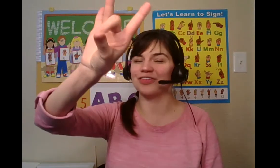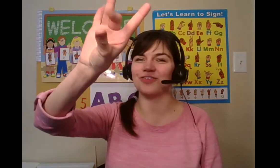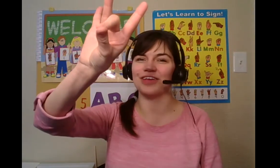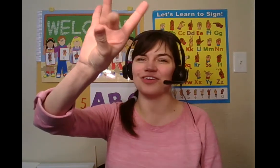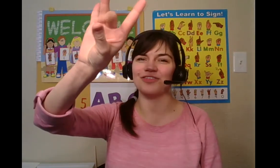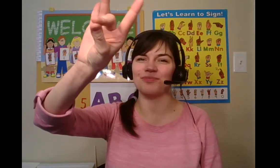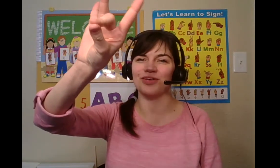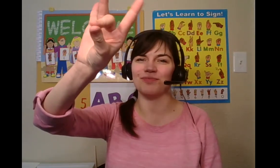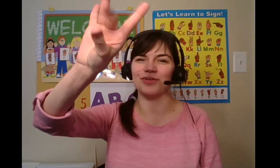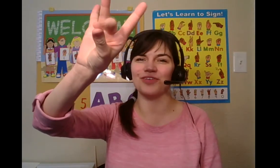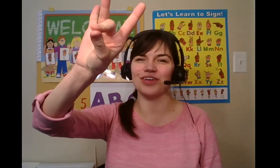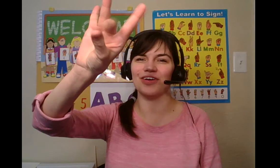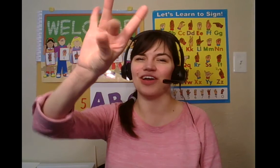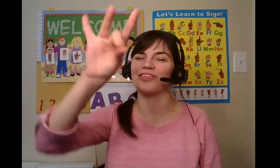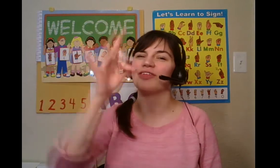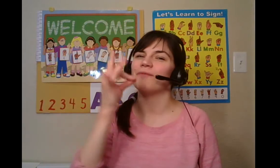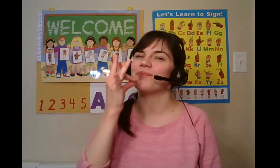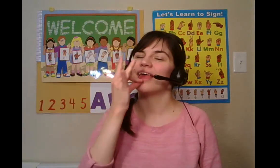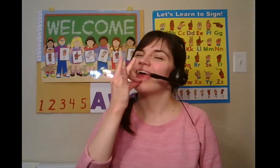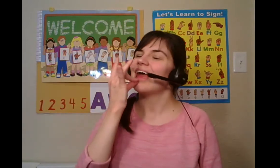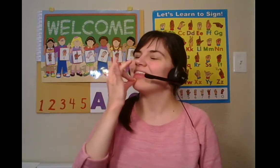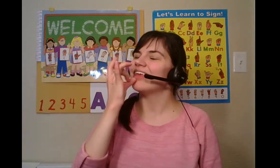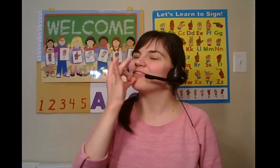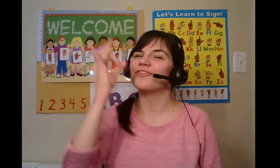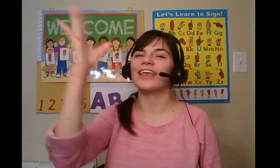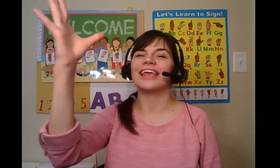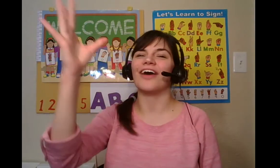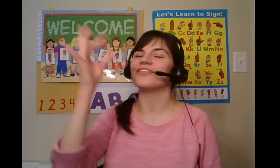your fingers, put your middle finger on your thumb and then flick it out: